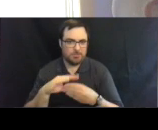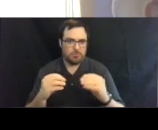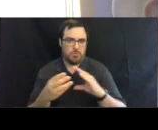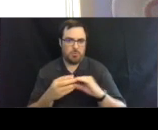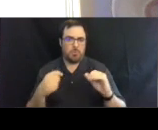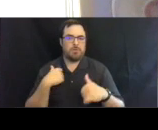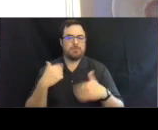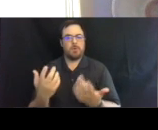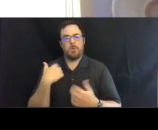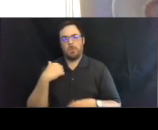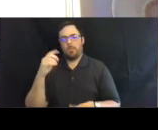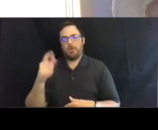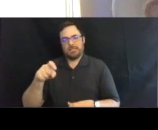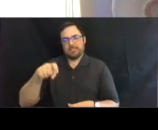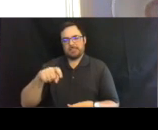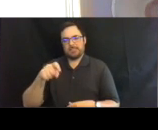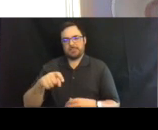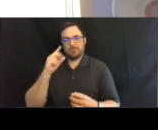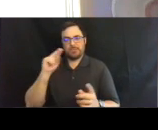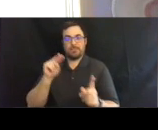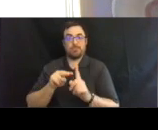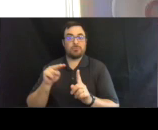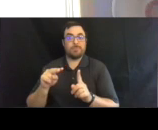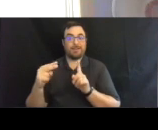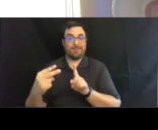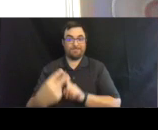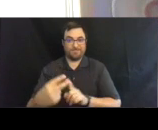the perspective of other people when we listen to this story.